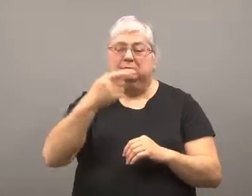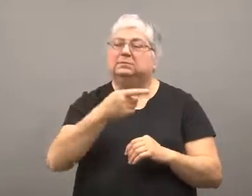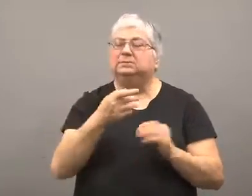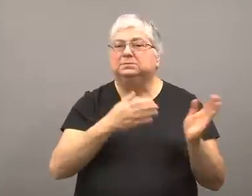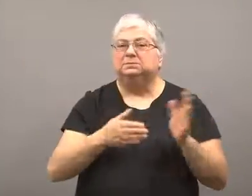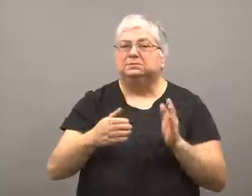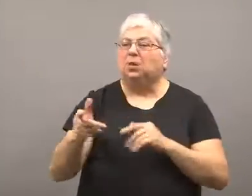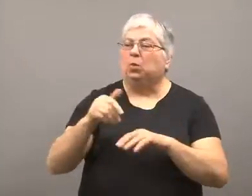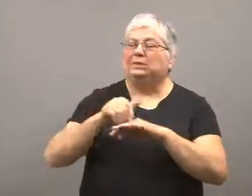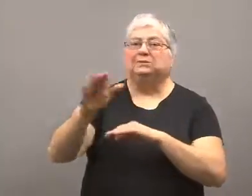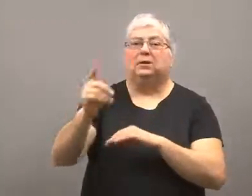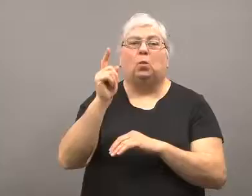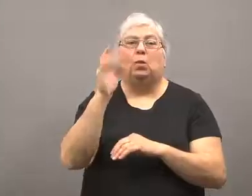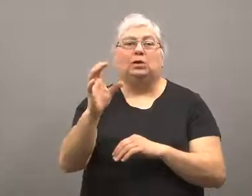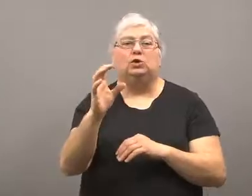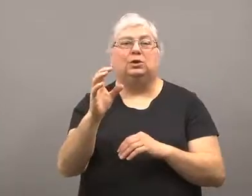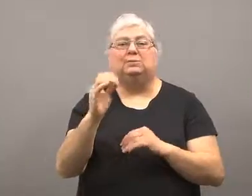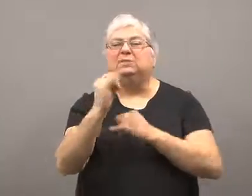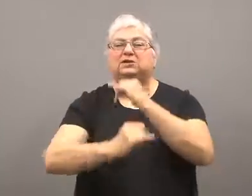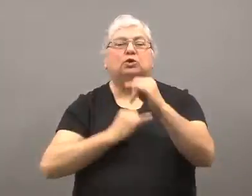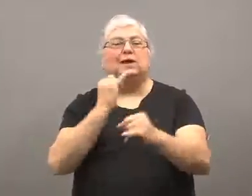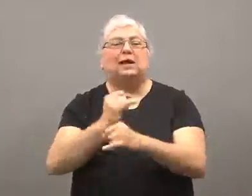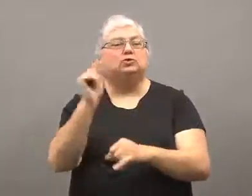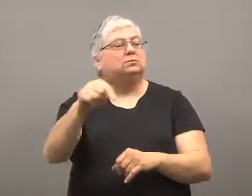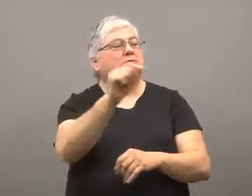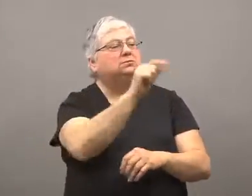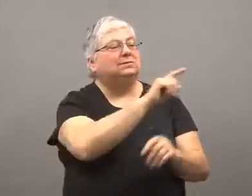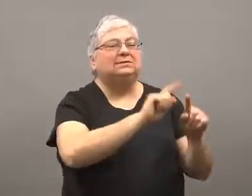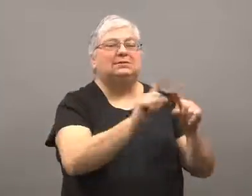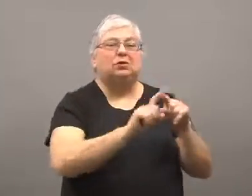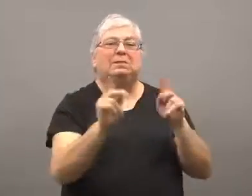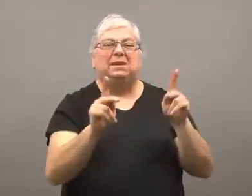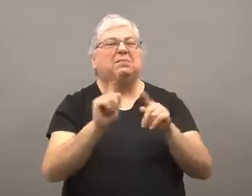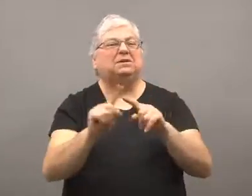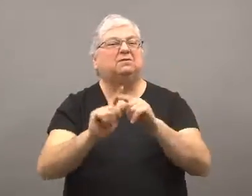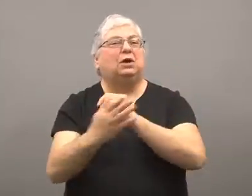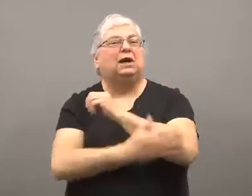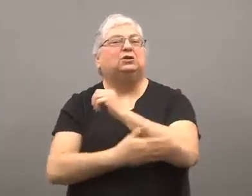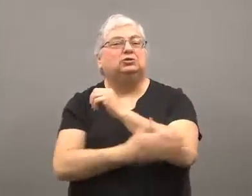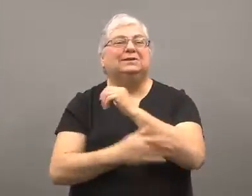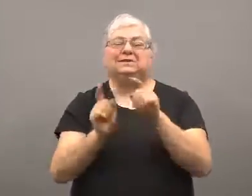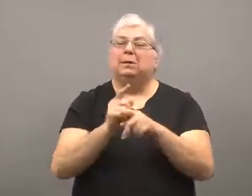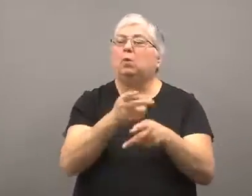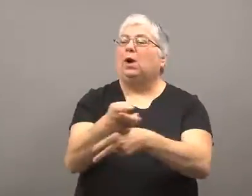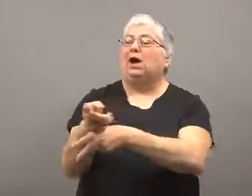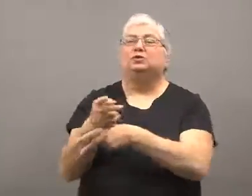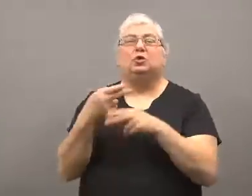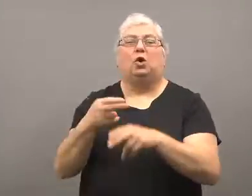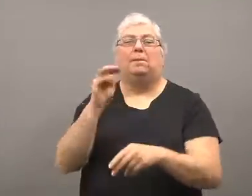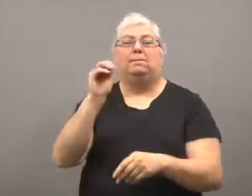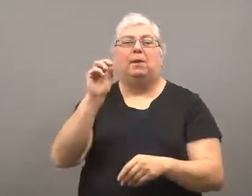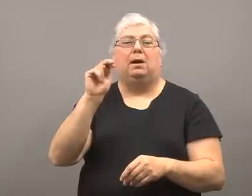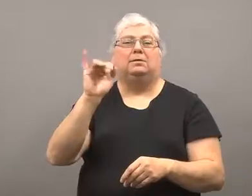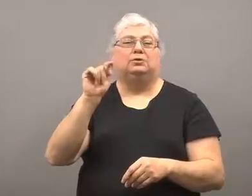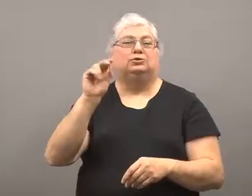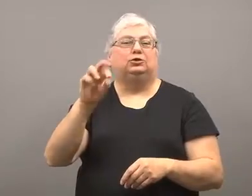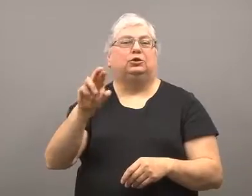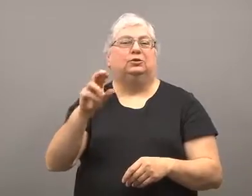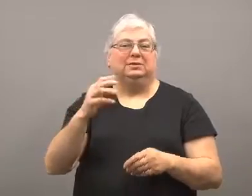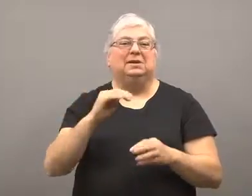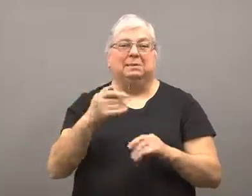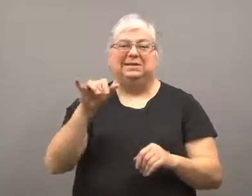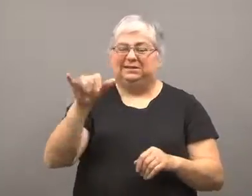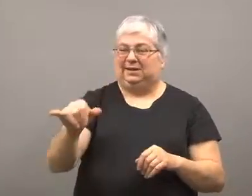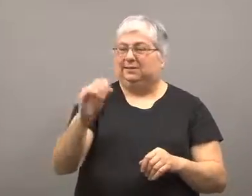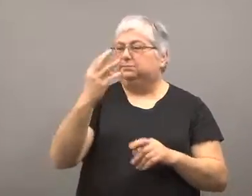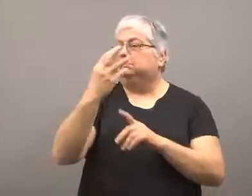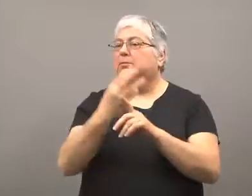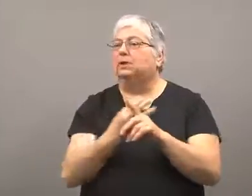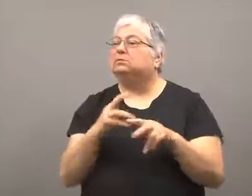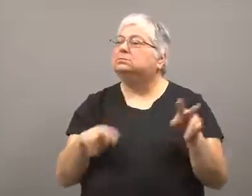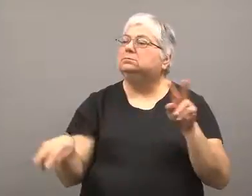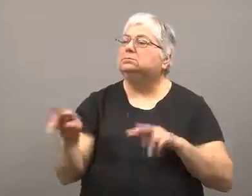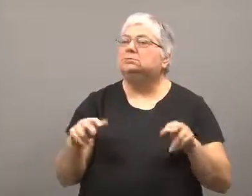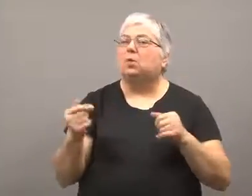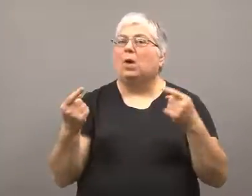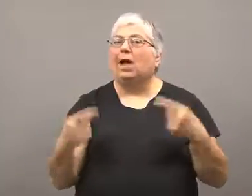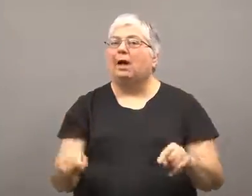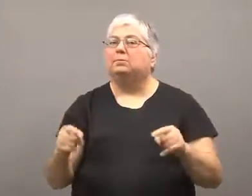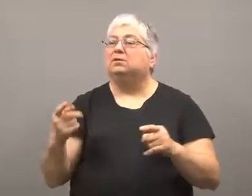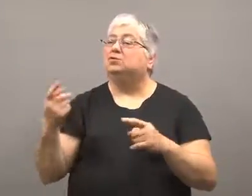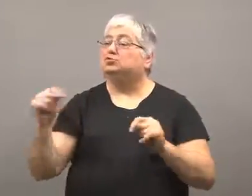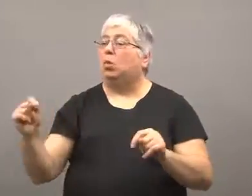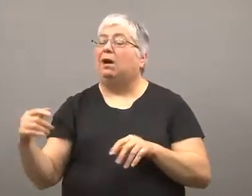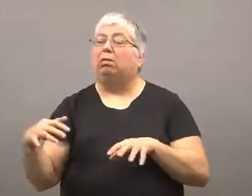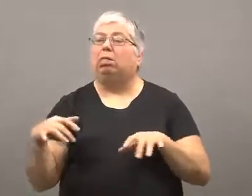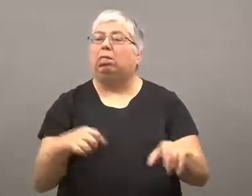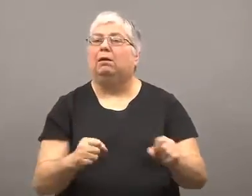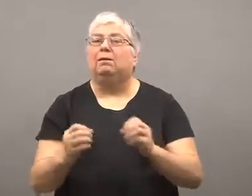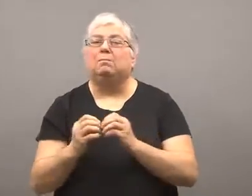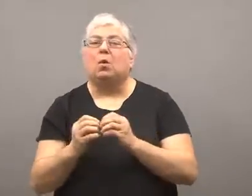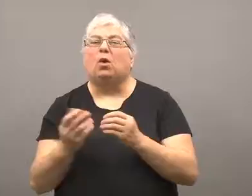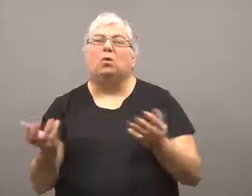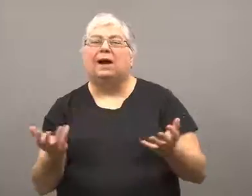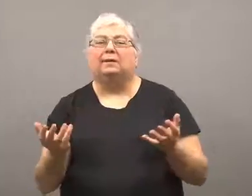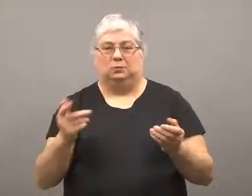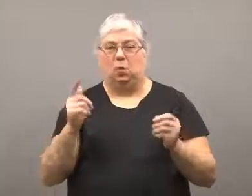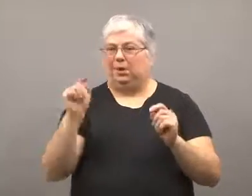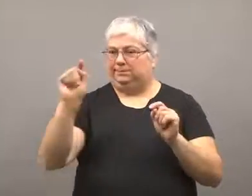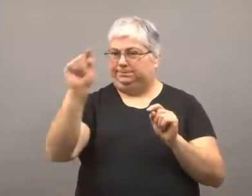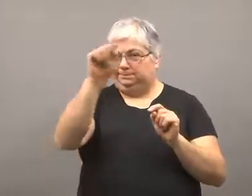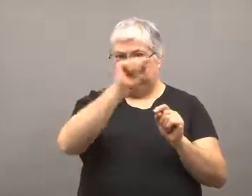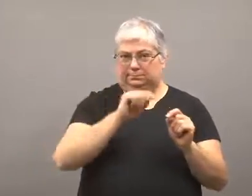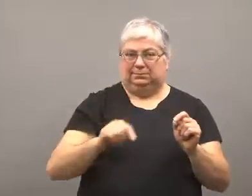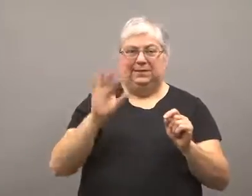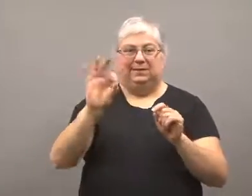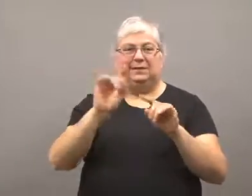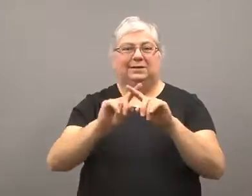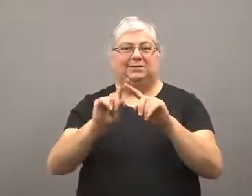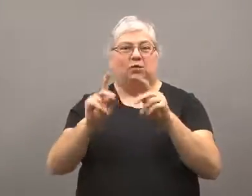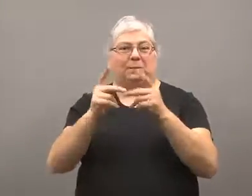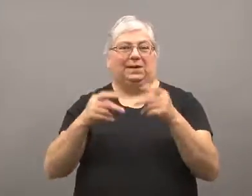plans to send 100 international monitors for six months to observe